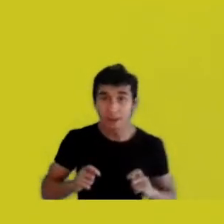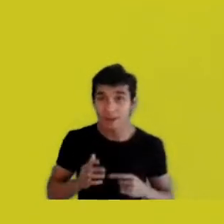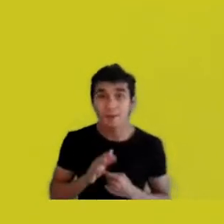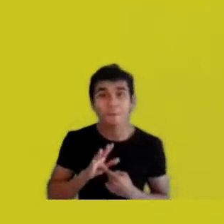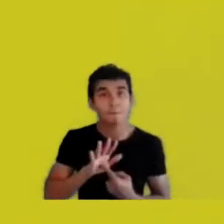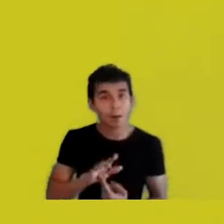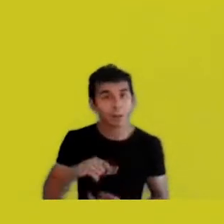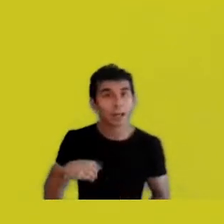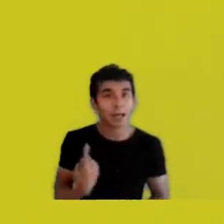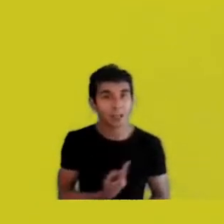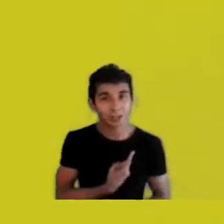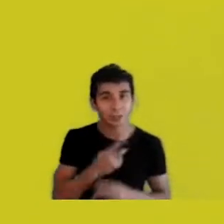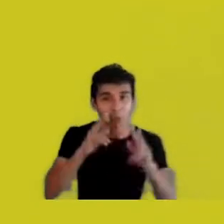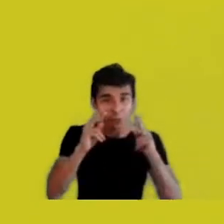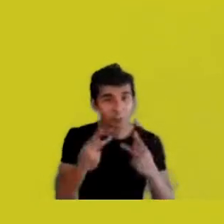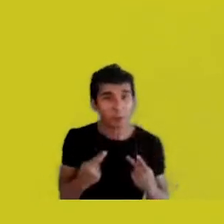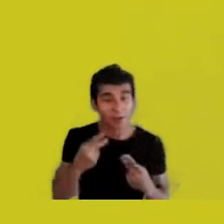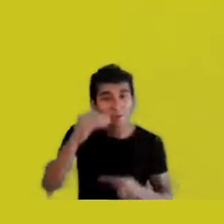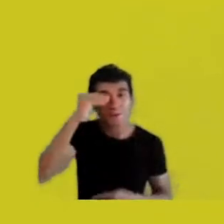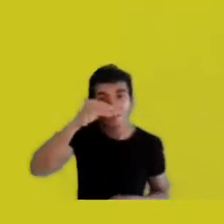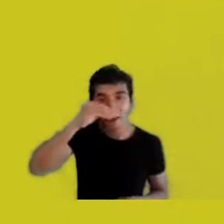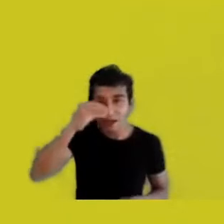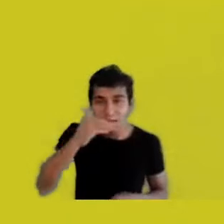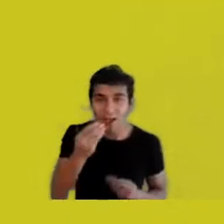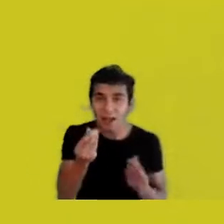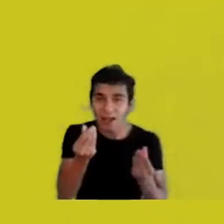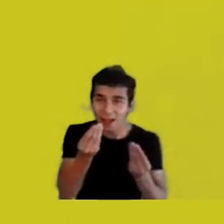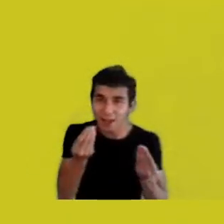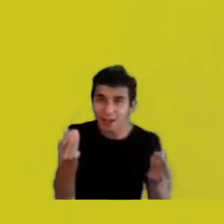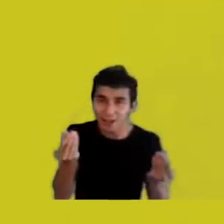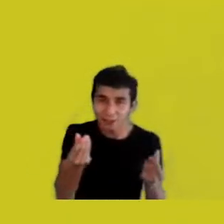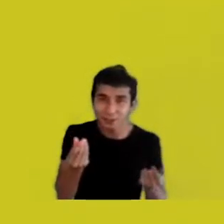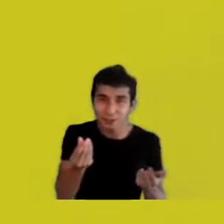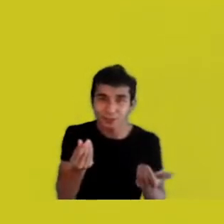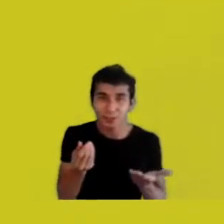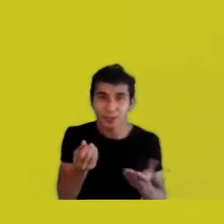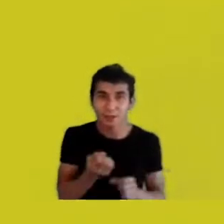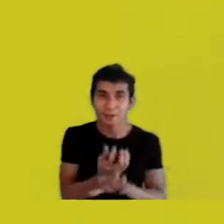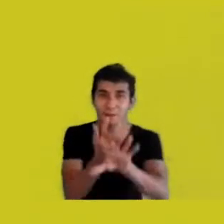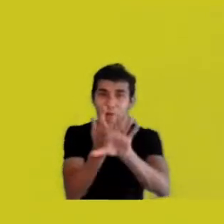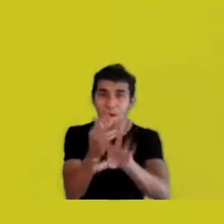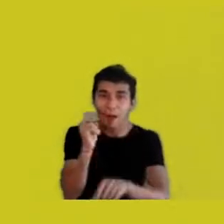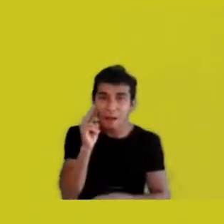Look, I can talk from this place, see myself on screen, see Pedro, Thaís,